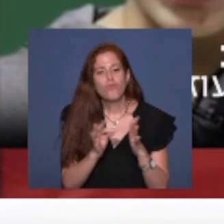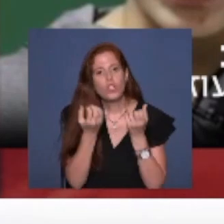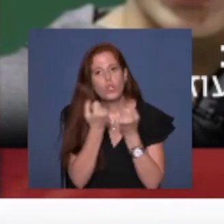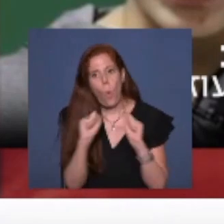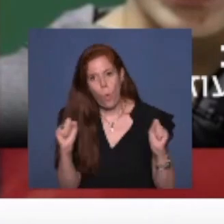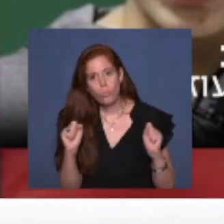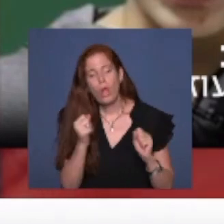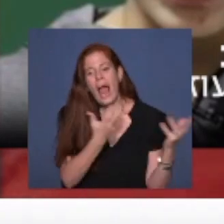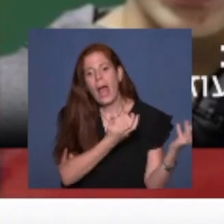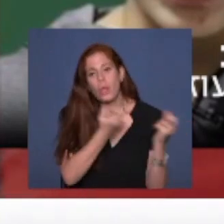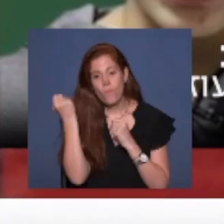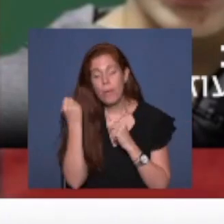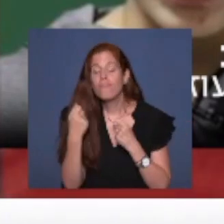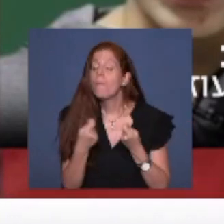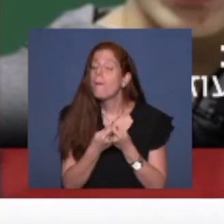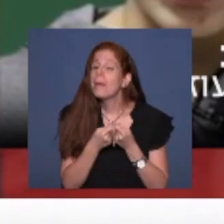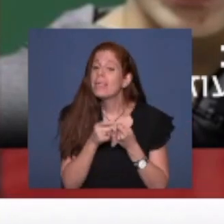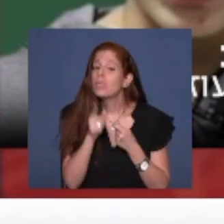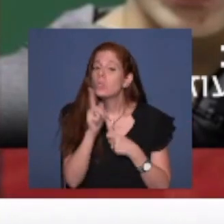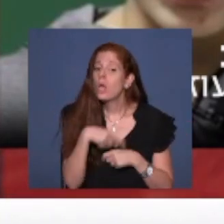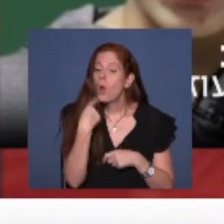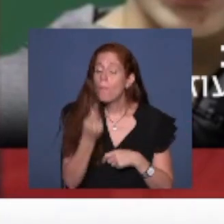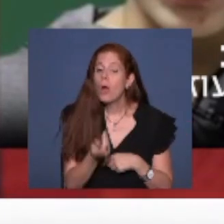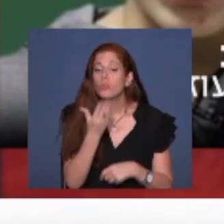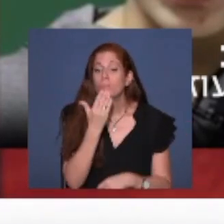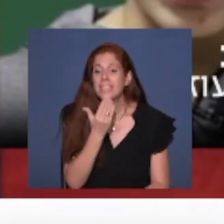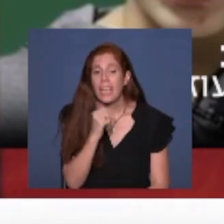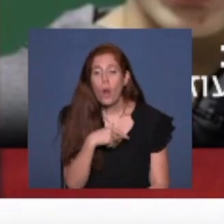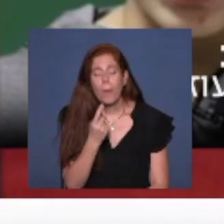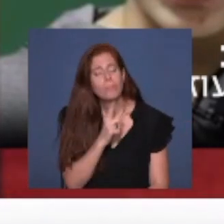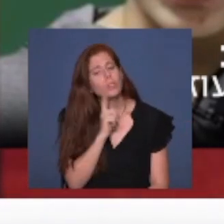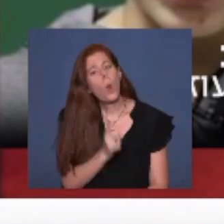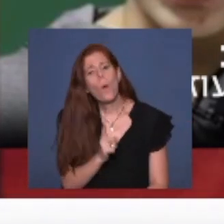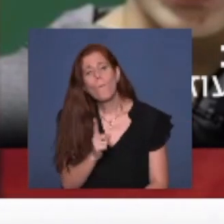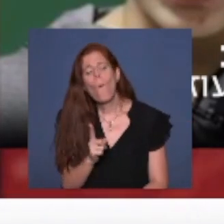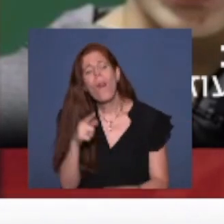that shouldn't interfere with our efforts on the ground even if there will be a ceasefire in a week's time.